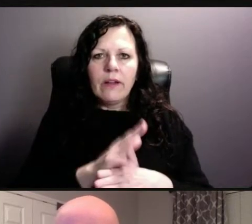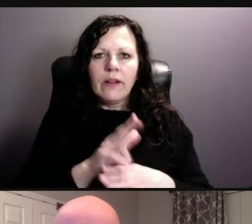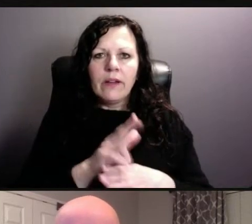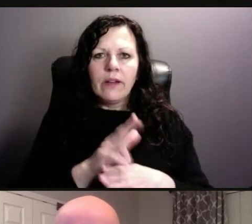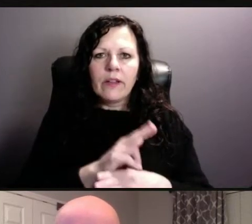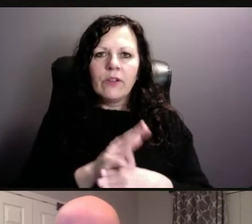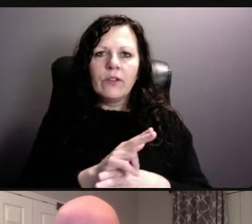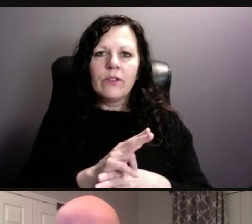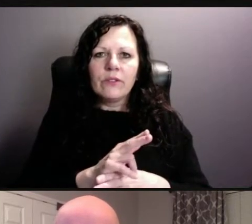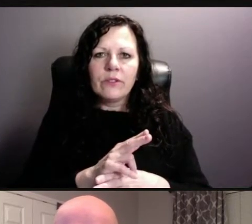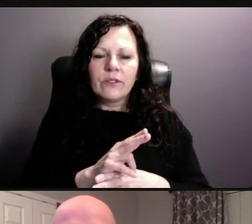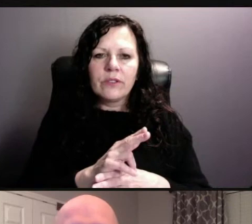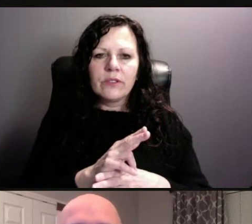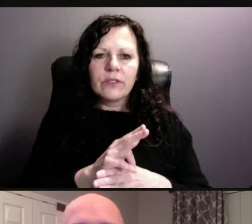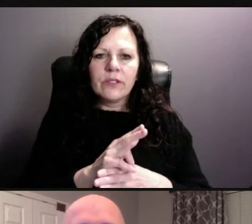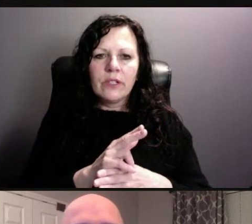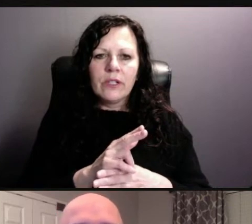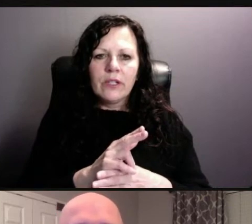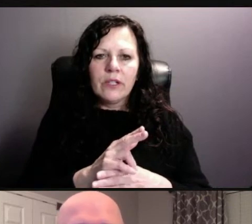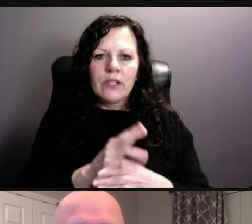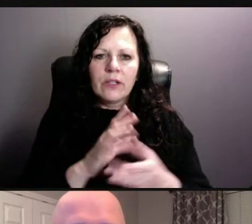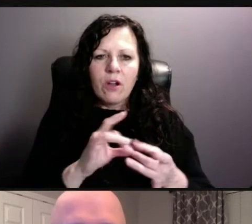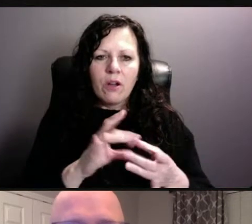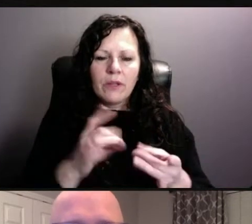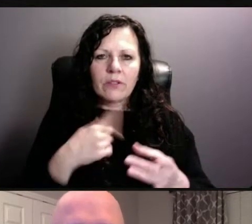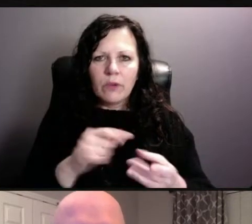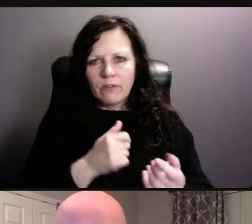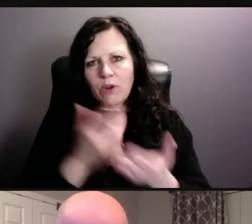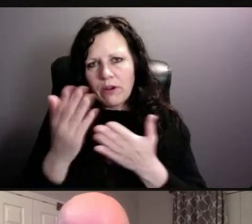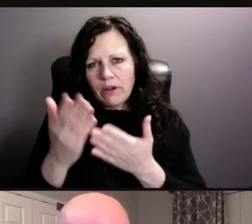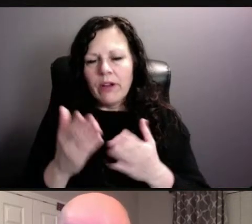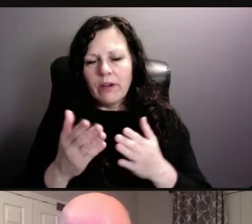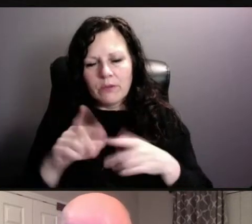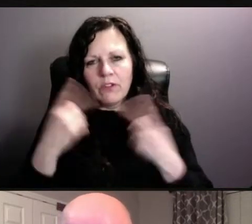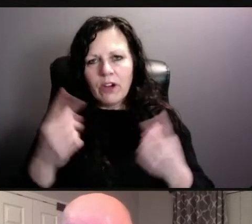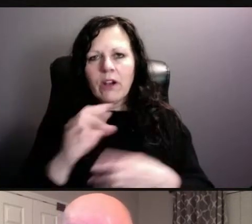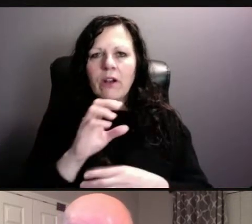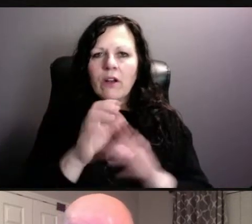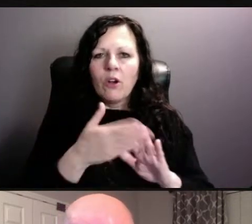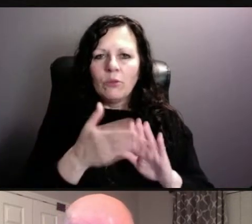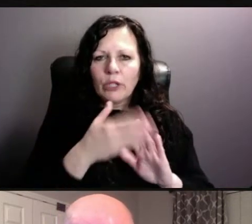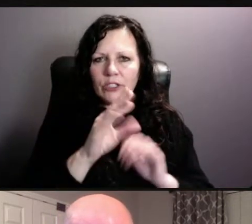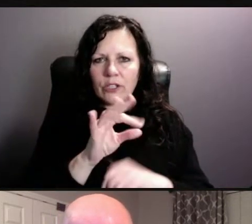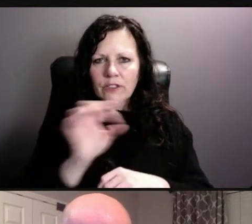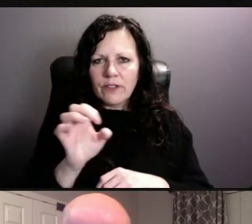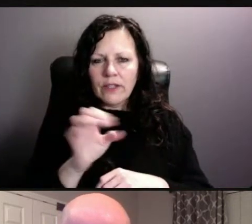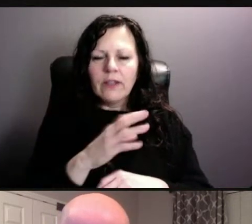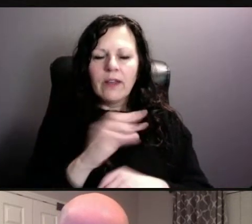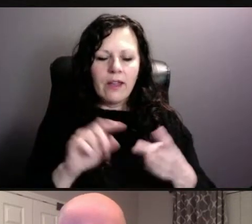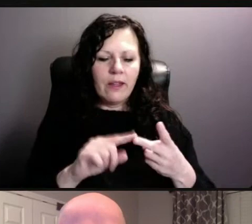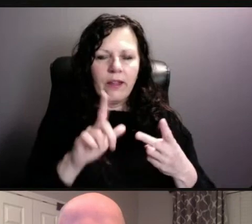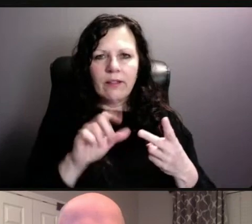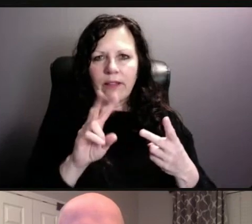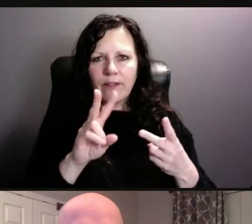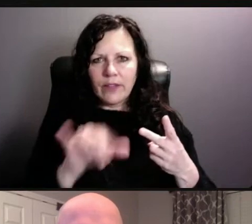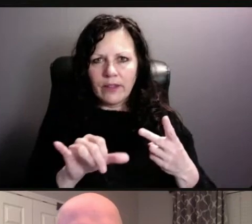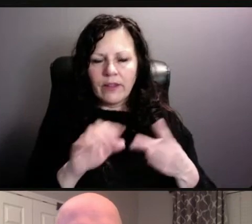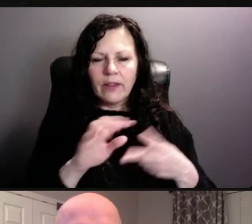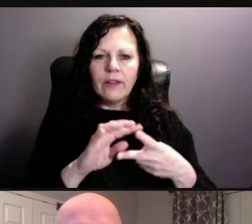REALLY LIKE TO SEE IF WE COULD SAY. AND AGAIN I'LL USE THE ONES